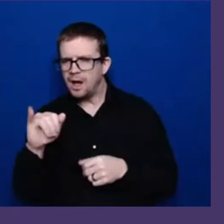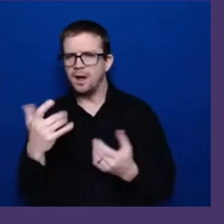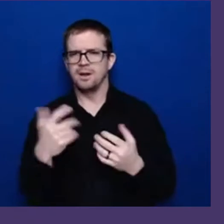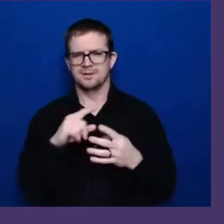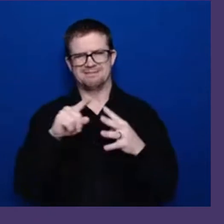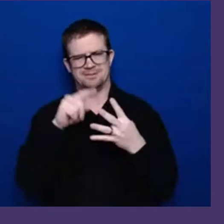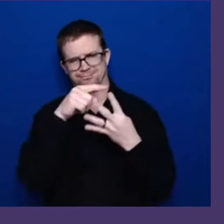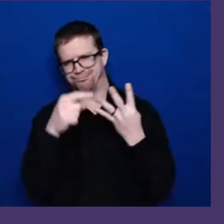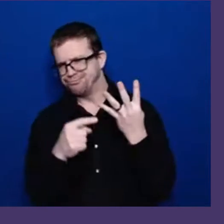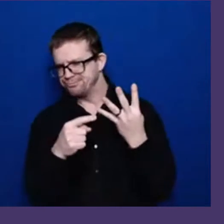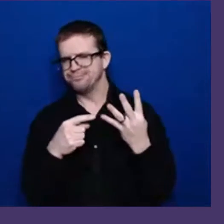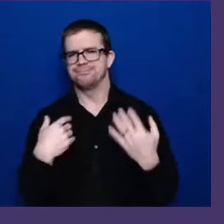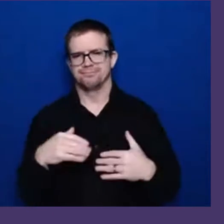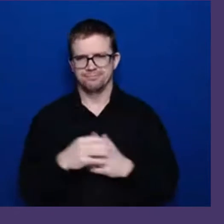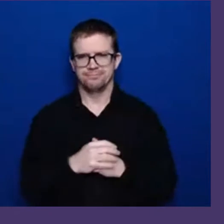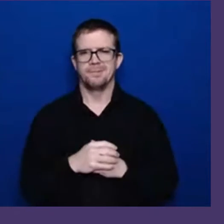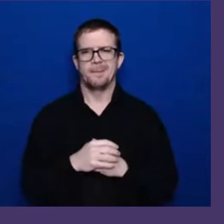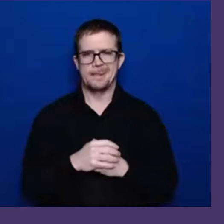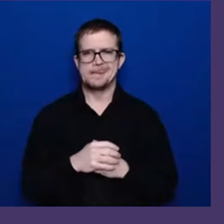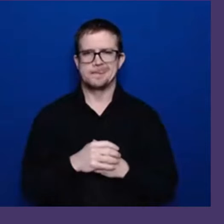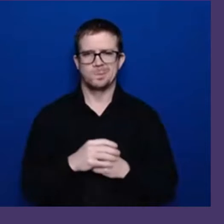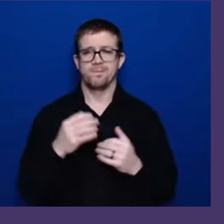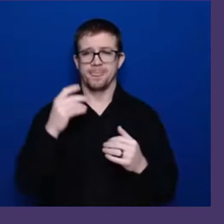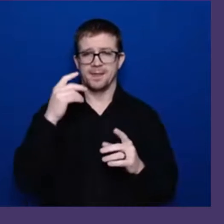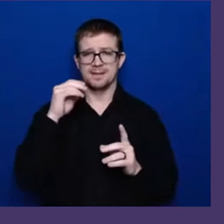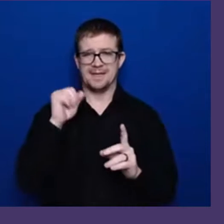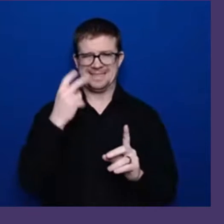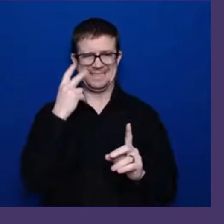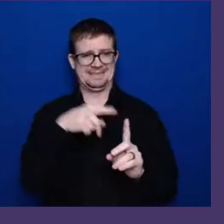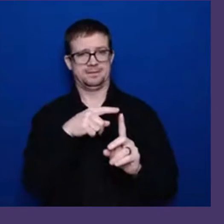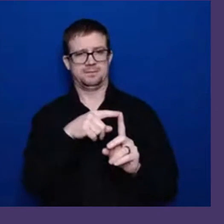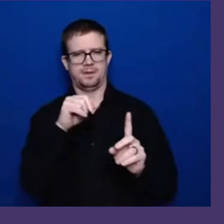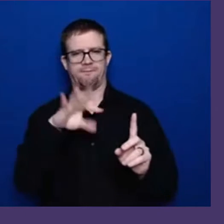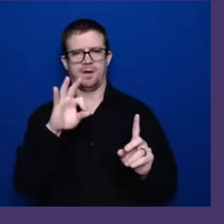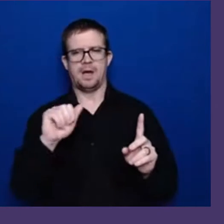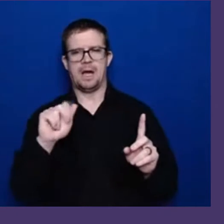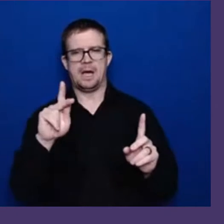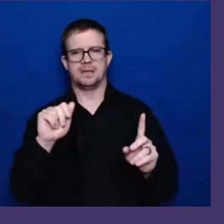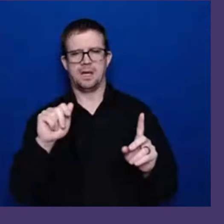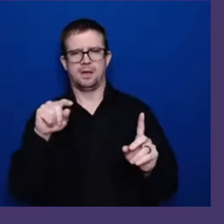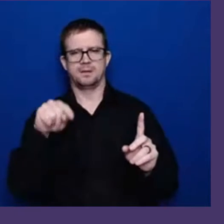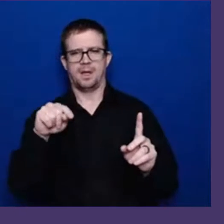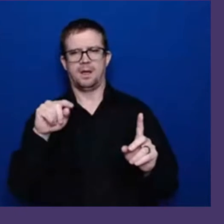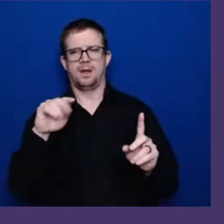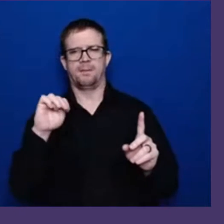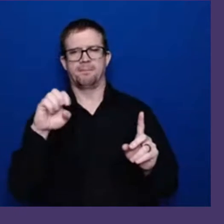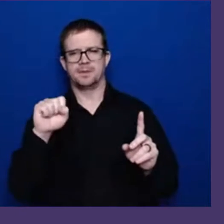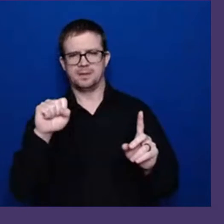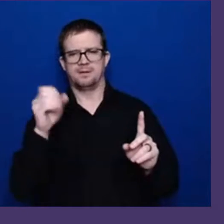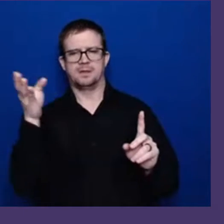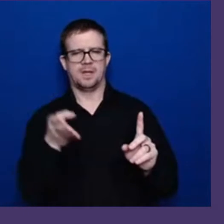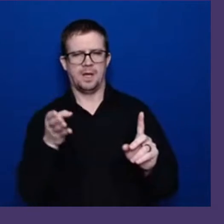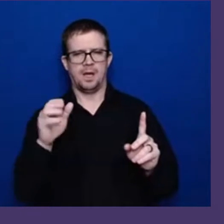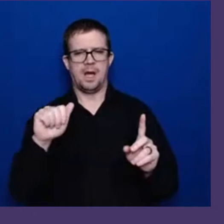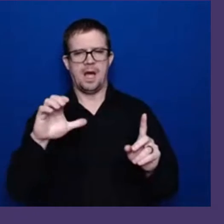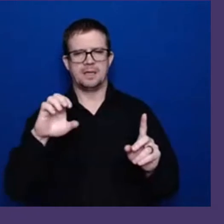at aka.ms/AccessibilityToolsResource. I know that it's live